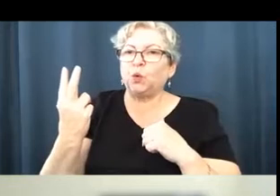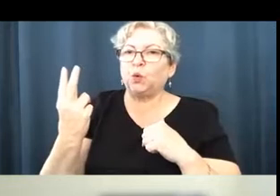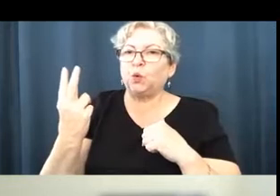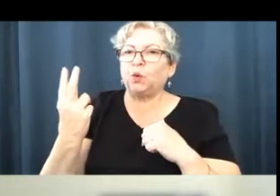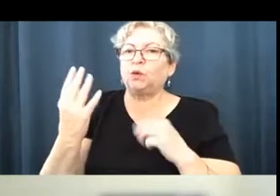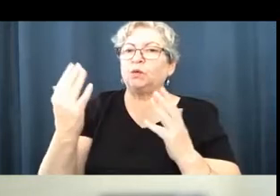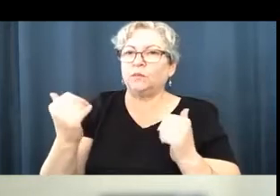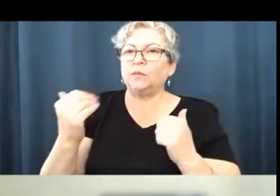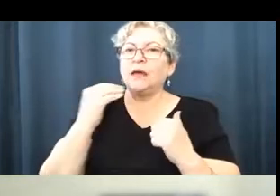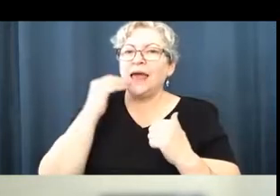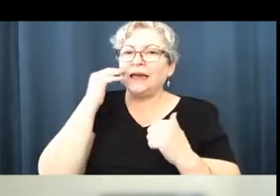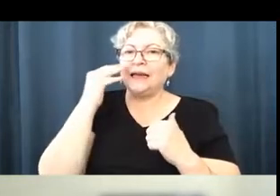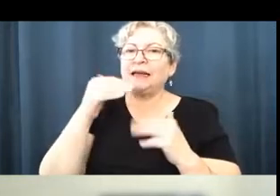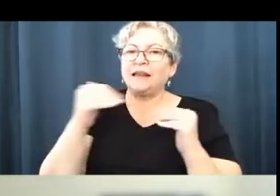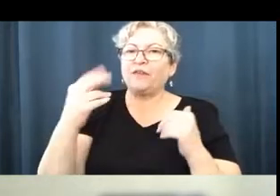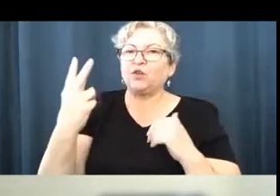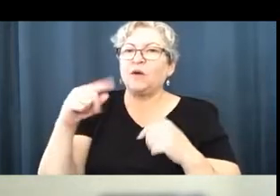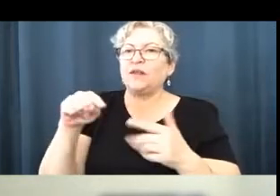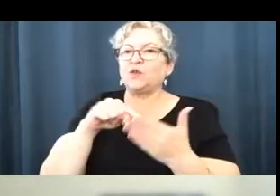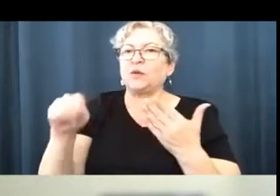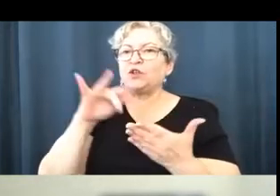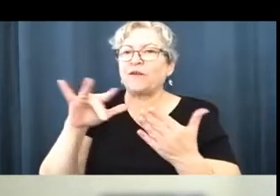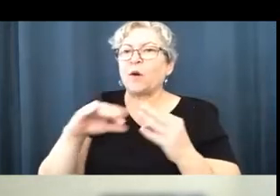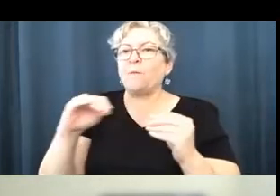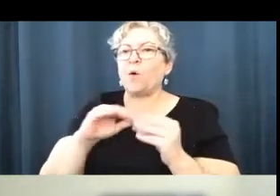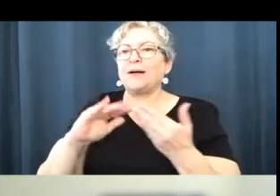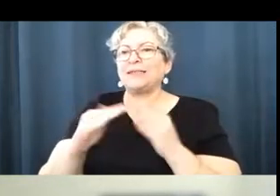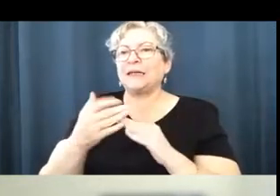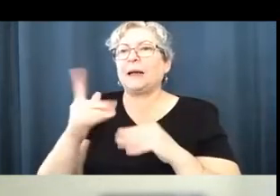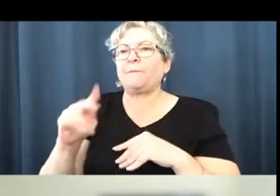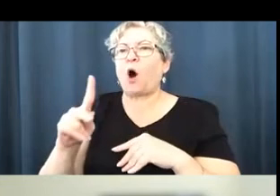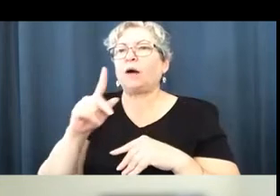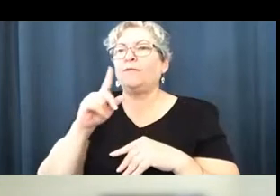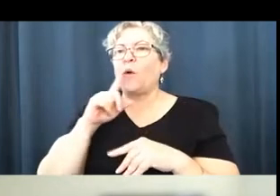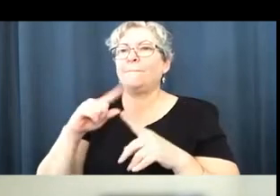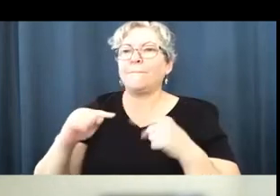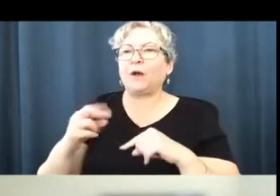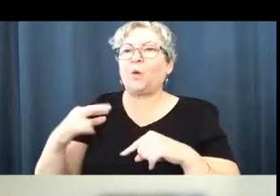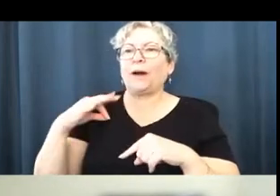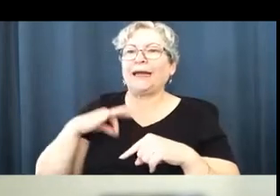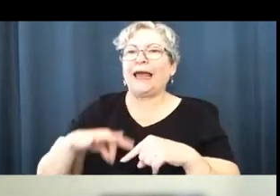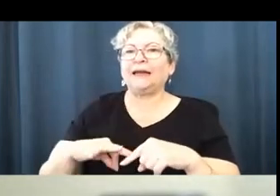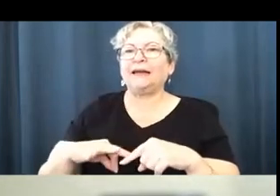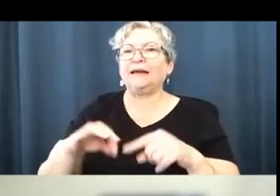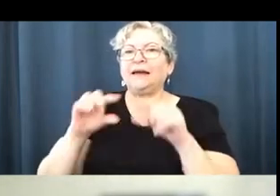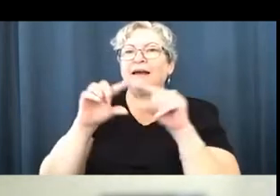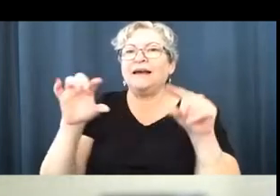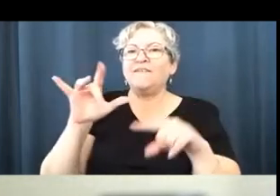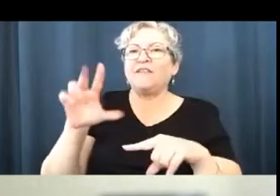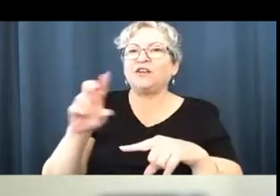[Narrator] Heading level two this week survey. More city parks a pain or a gain. Fields are required if not otherwise noted.